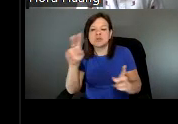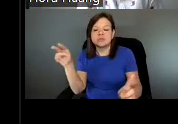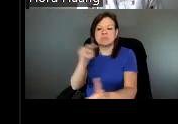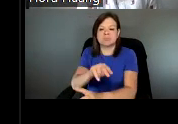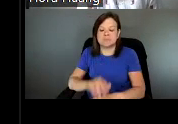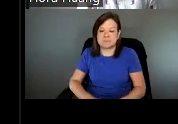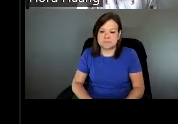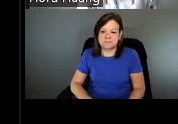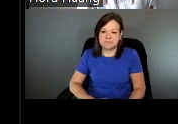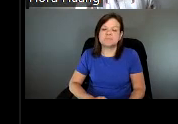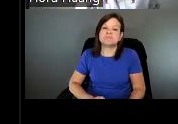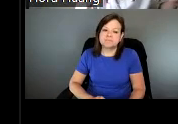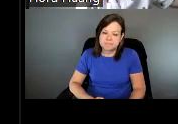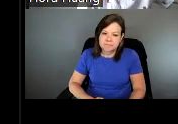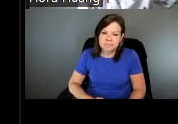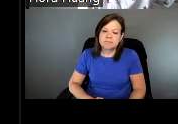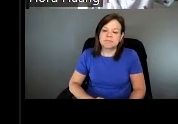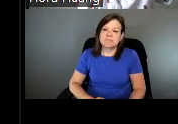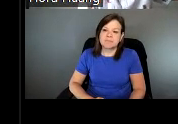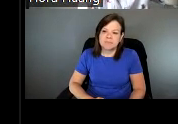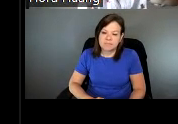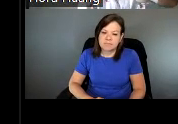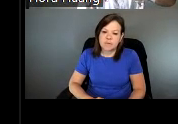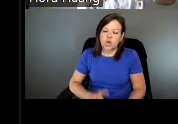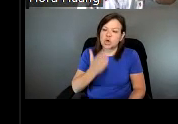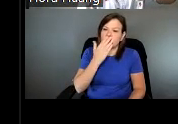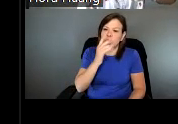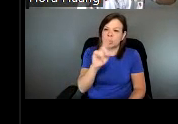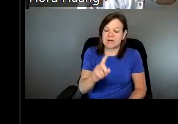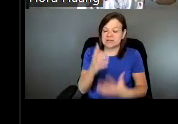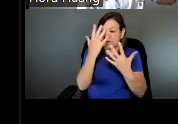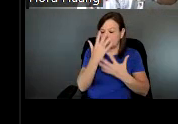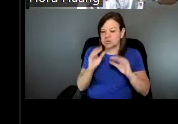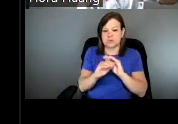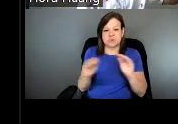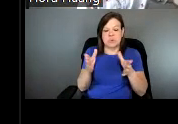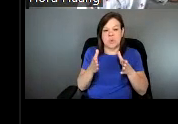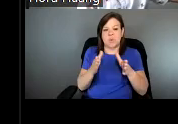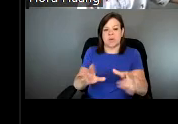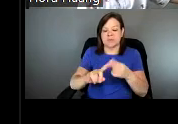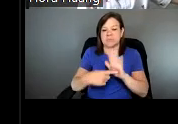Yeah, that is a really good question. Unfortunately, there's really no way to show